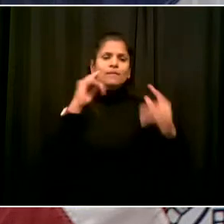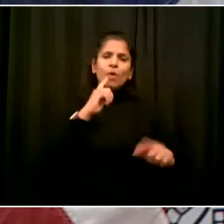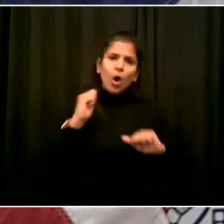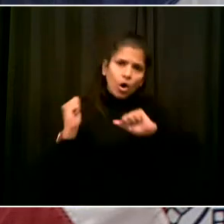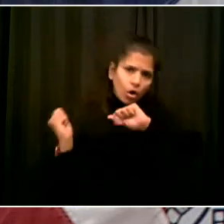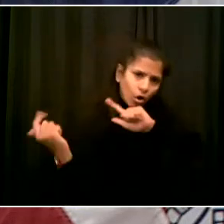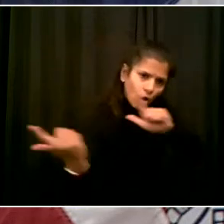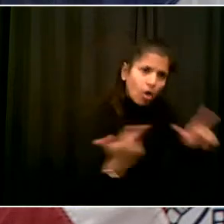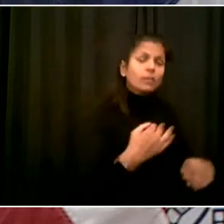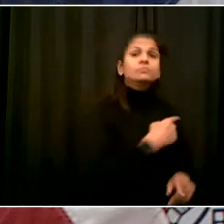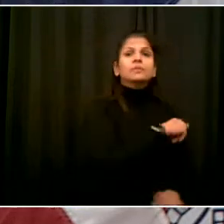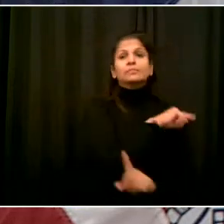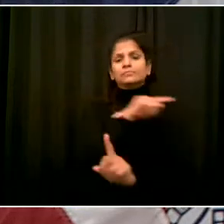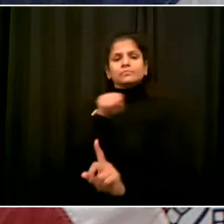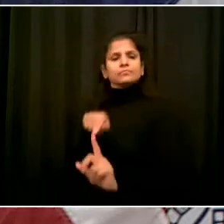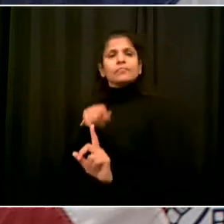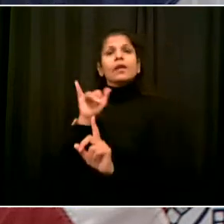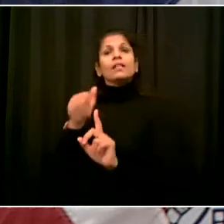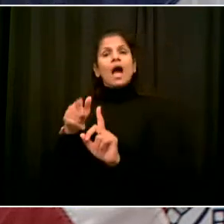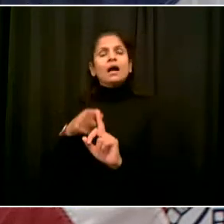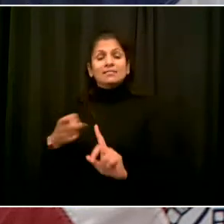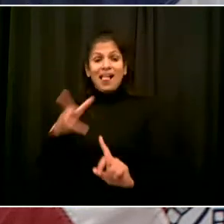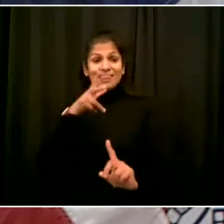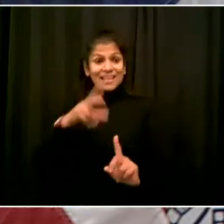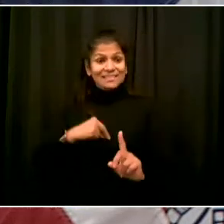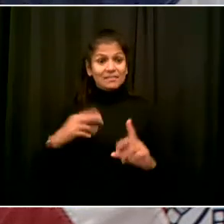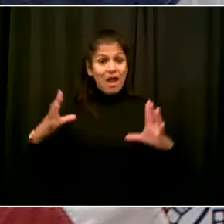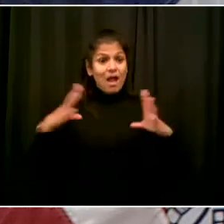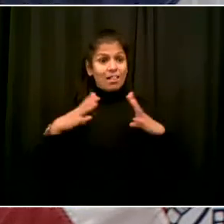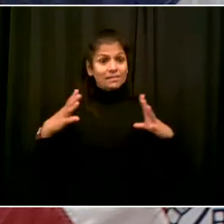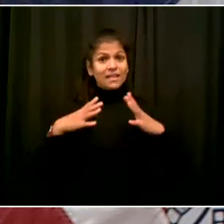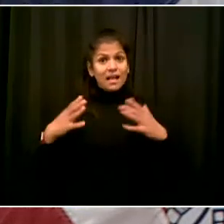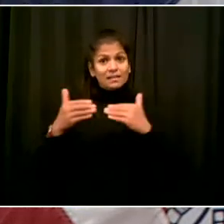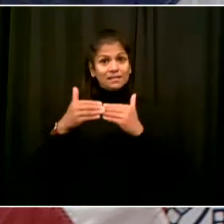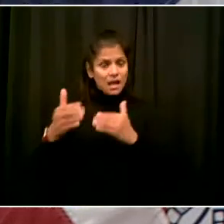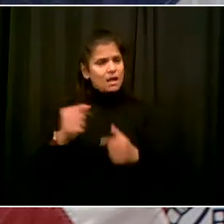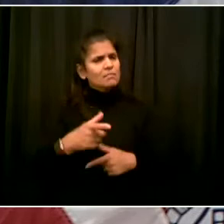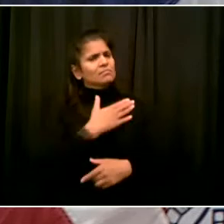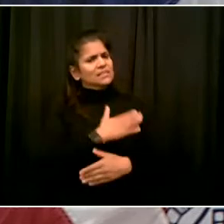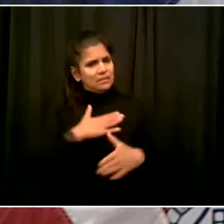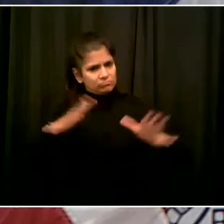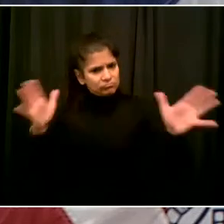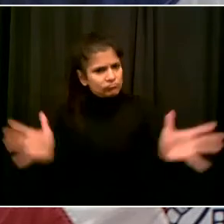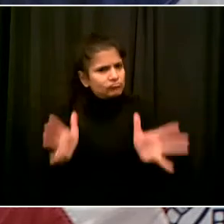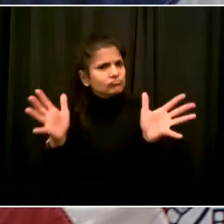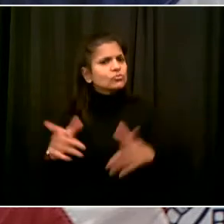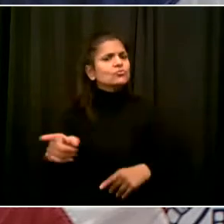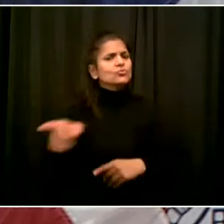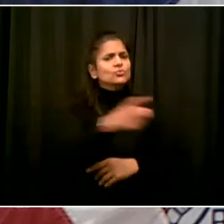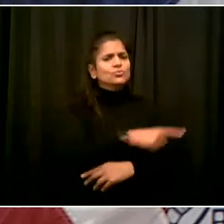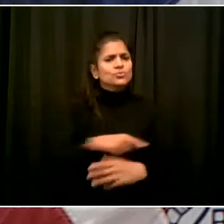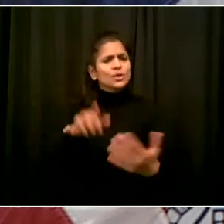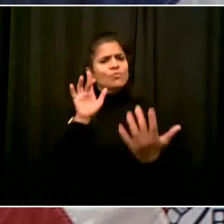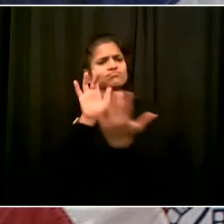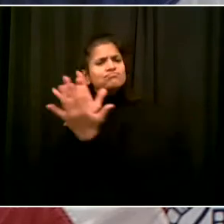HAVE THE OPPORTUNITY TO STAY IN TOUCH VIRTUALLY. AND BOY, HAS THAT BEEN IMPORTANT DURING THE CRISIS.